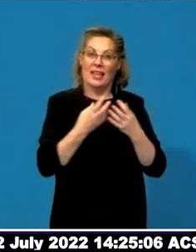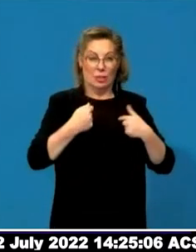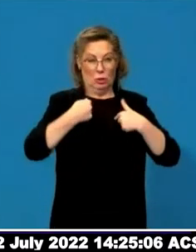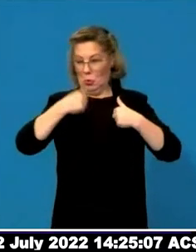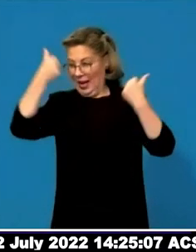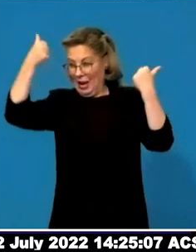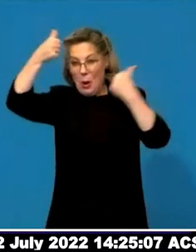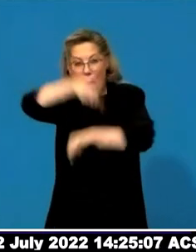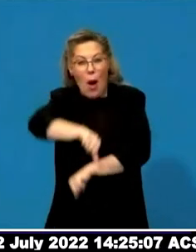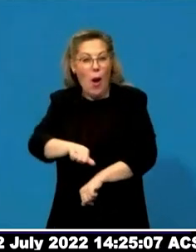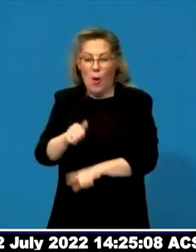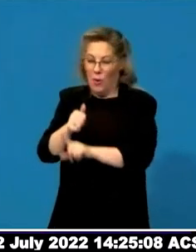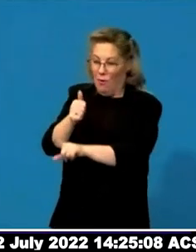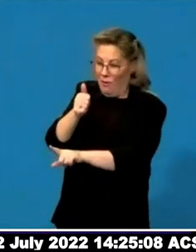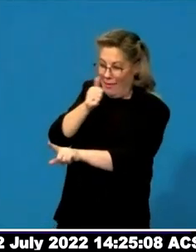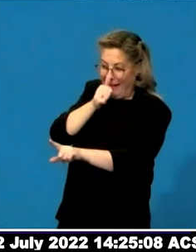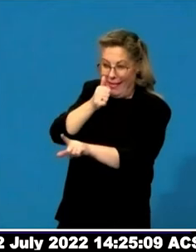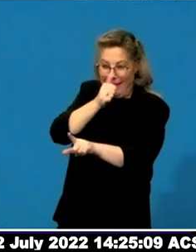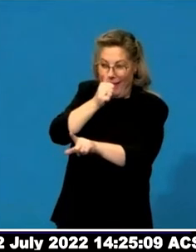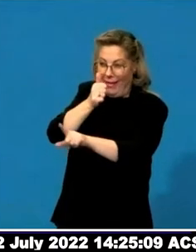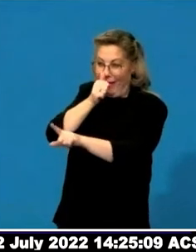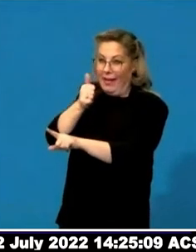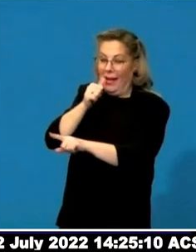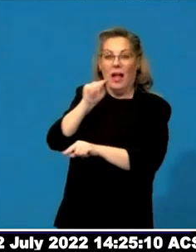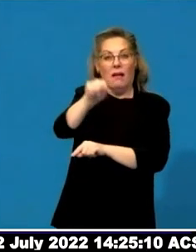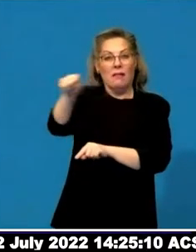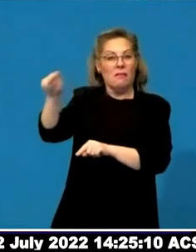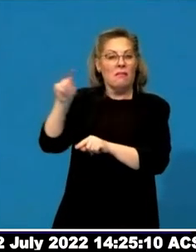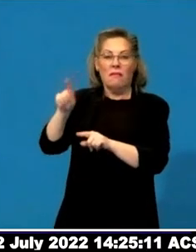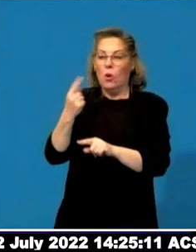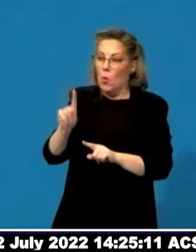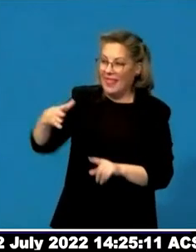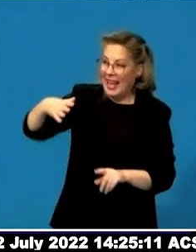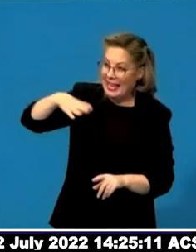We've been working with them since the mid-1990s. We know the families.